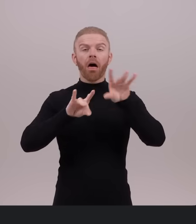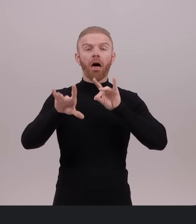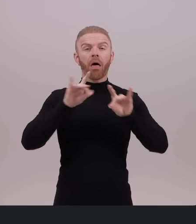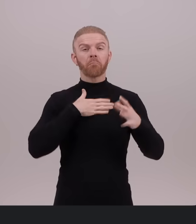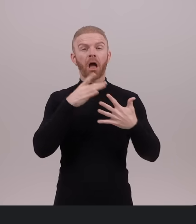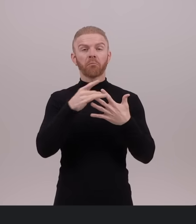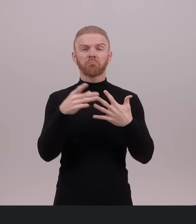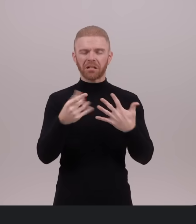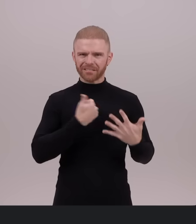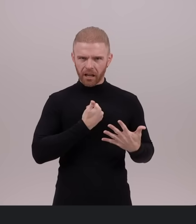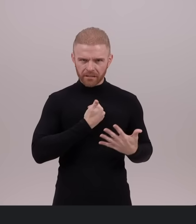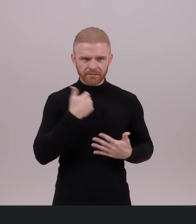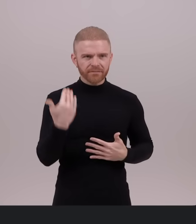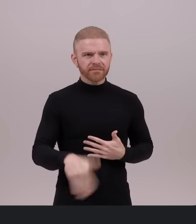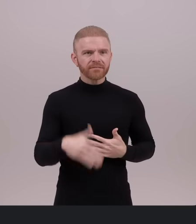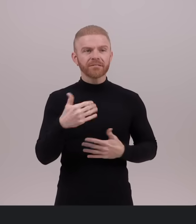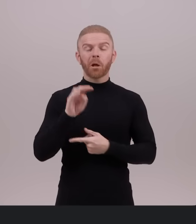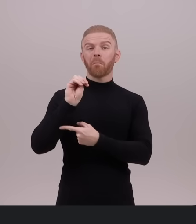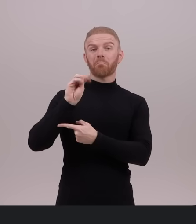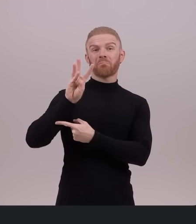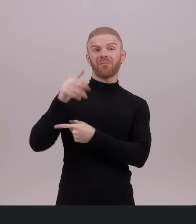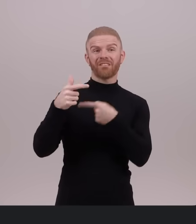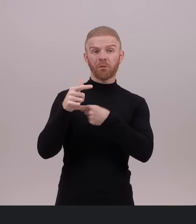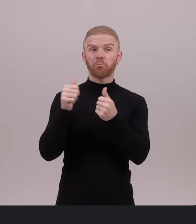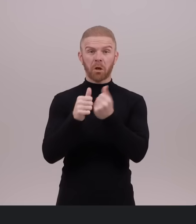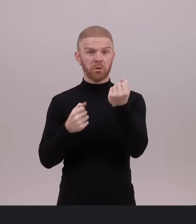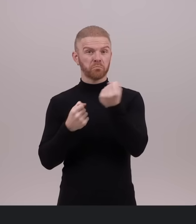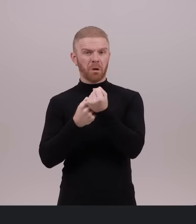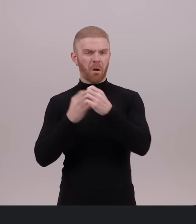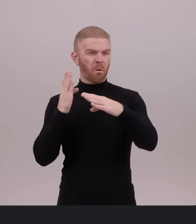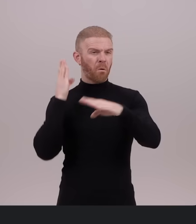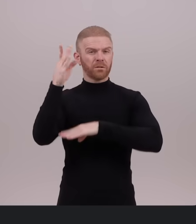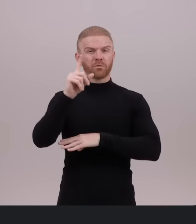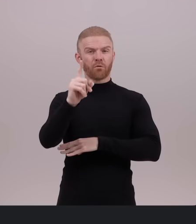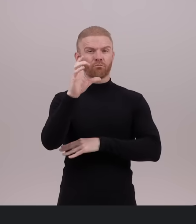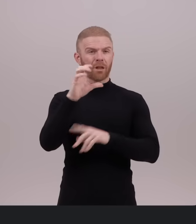Modern Web Guidance with support for over 100 use cases for dozen